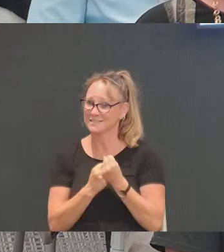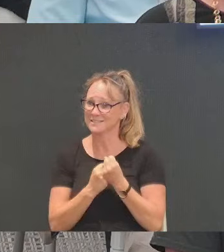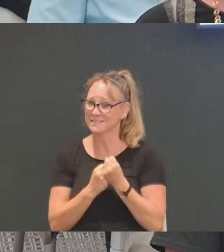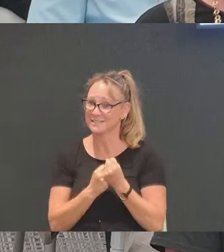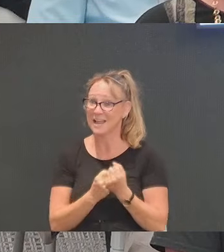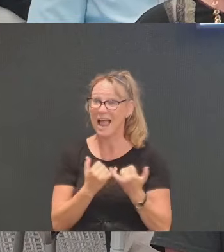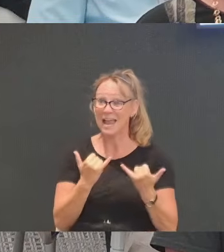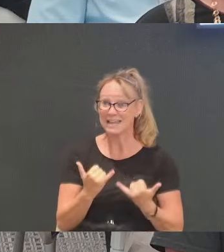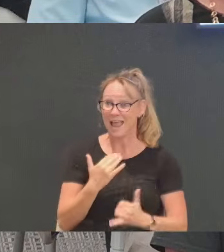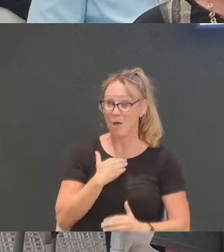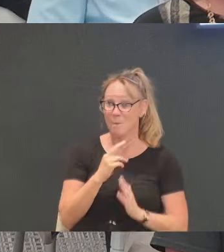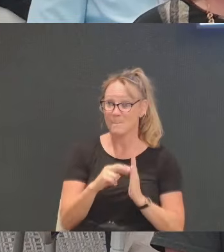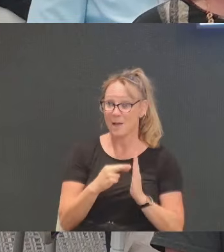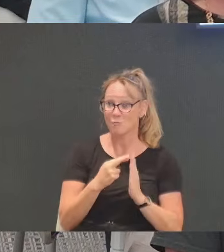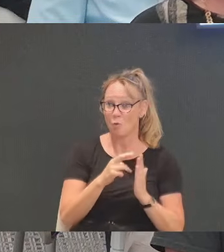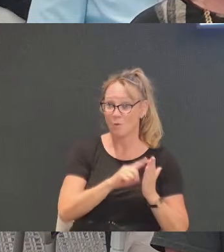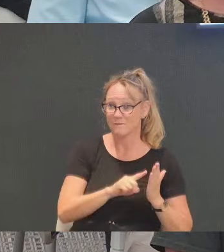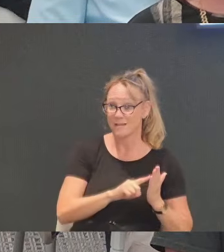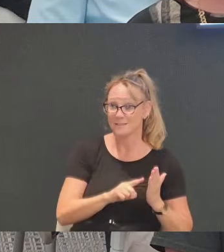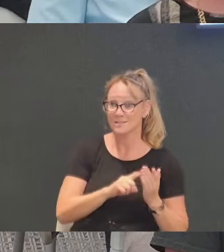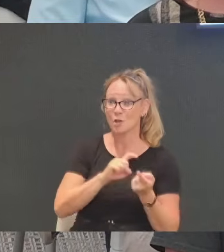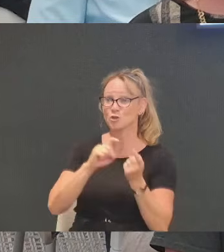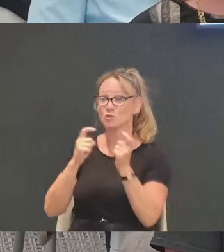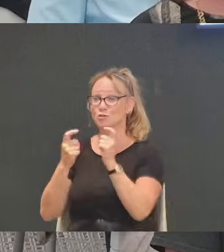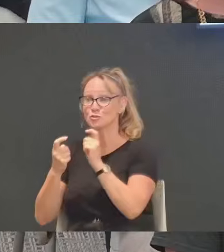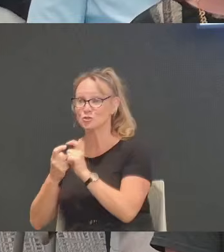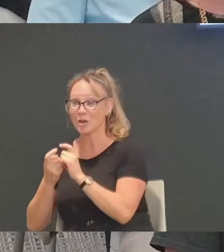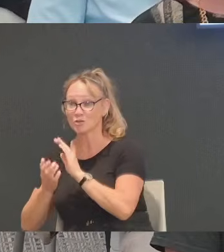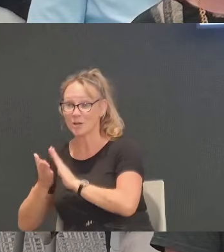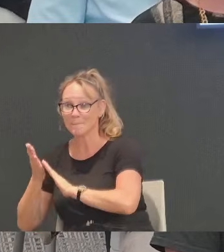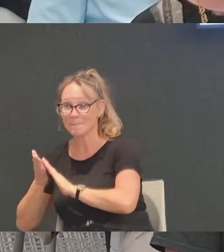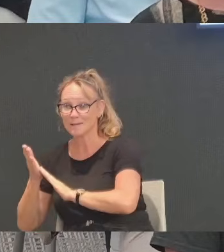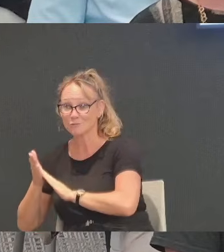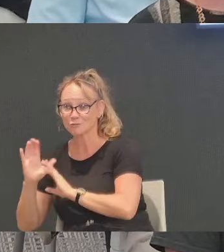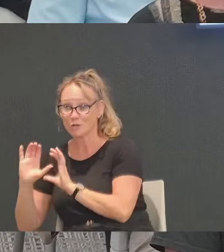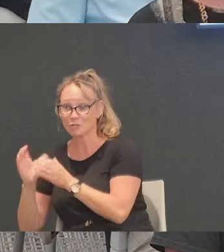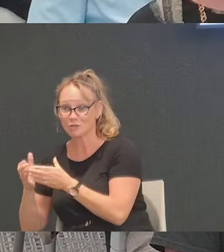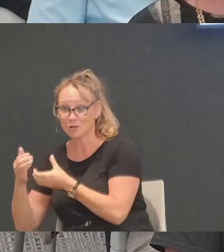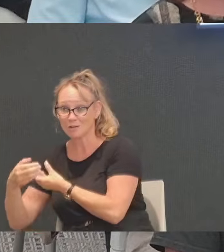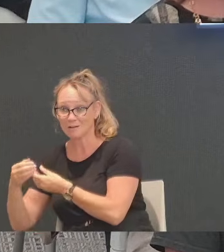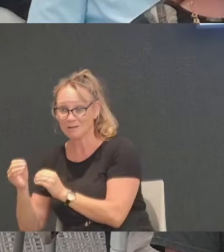challenges from a different angle, especially when it comes to finding placements for youth who can't